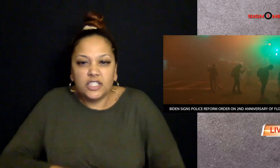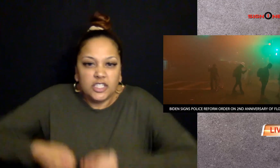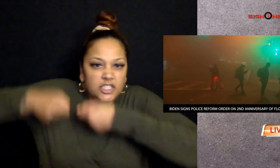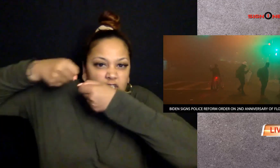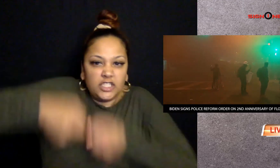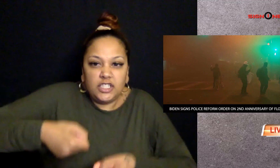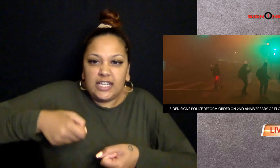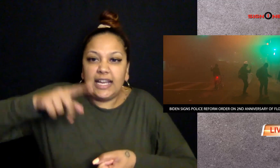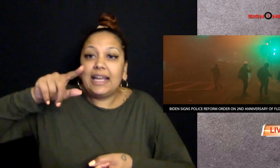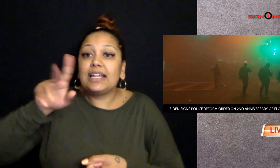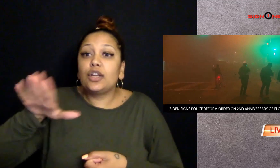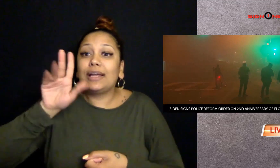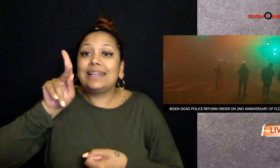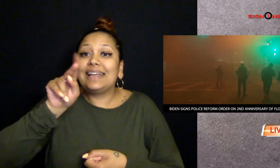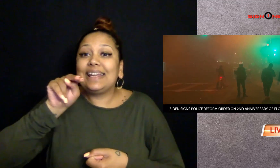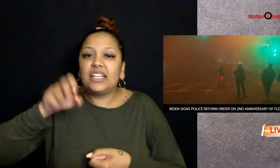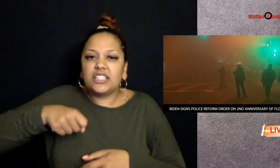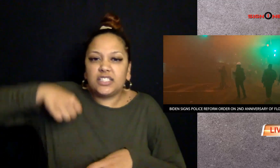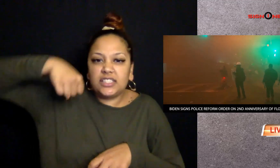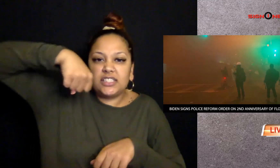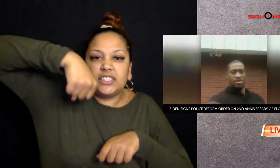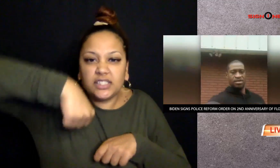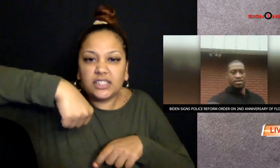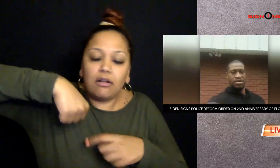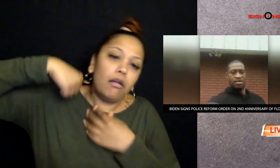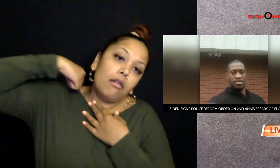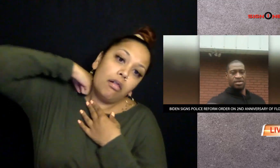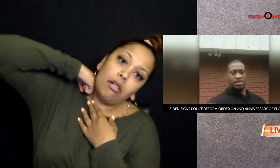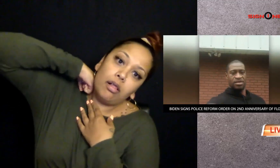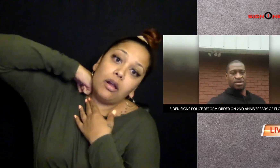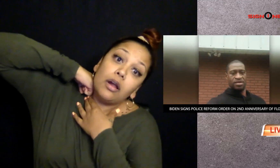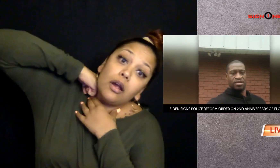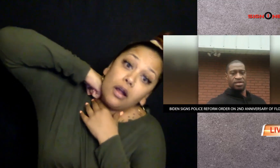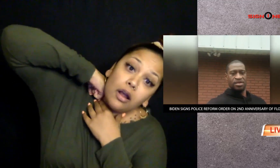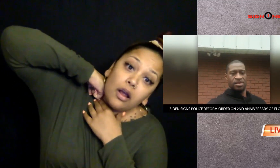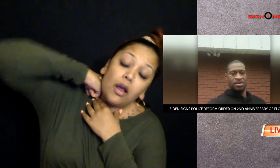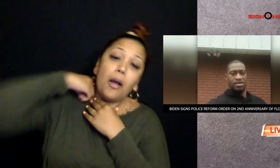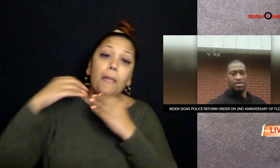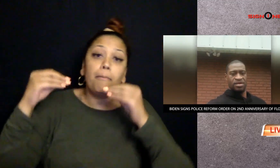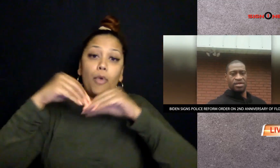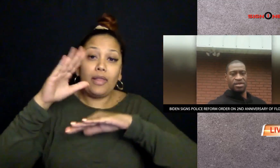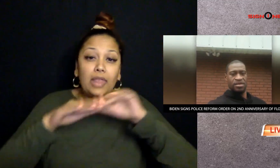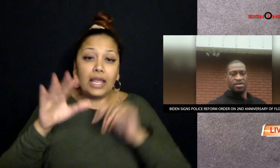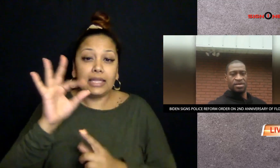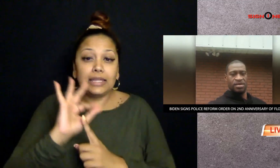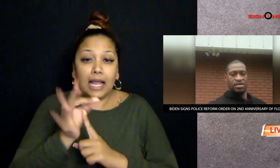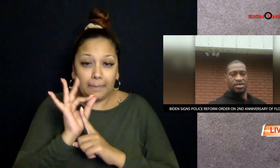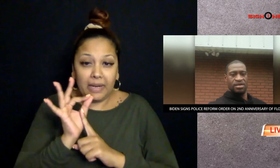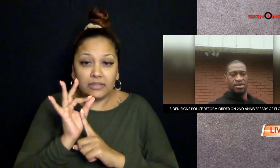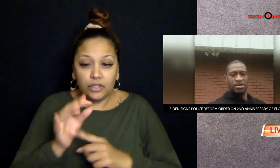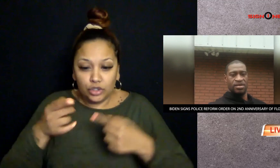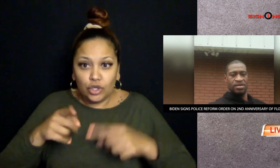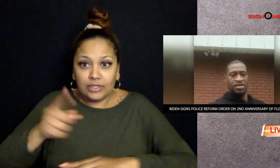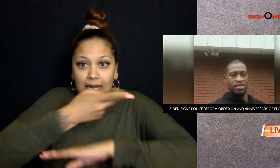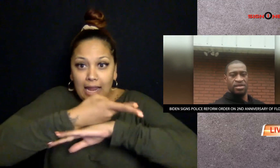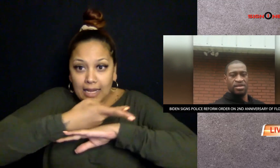died in Minneapolis in 2020 after police officer knelt on his neck for more than nine minutes